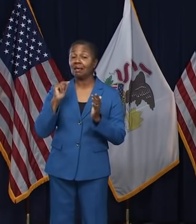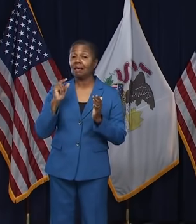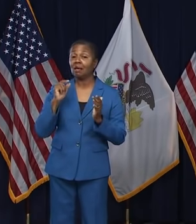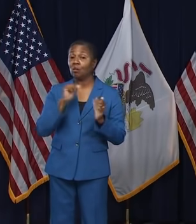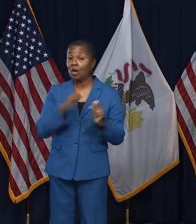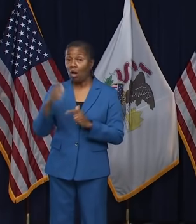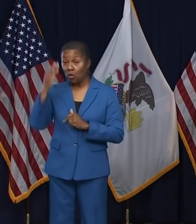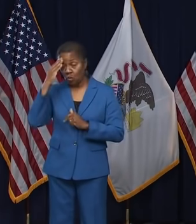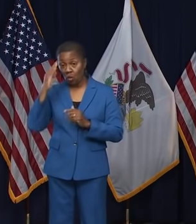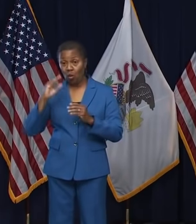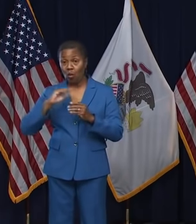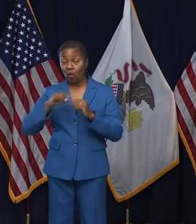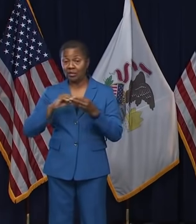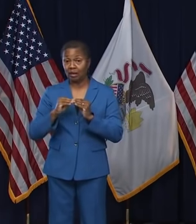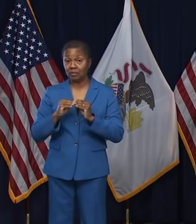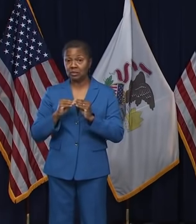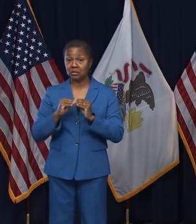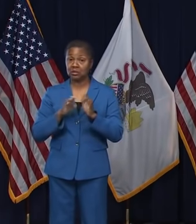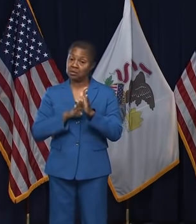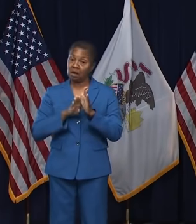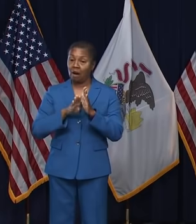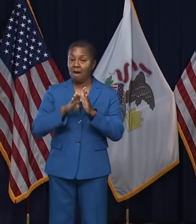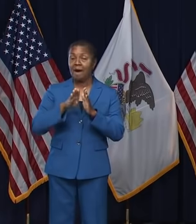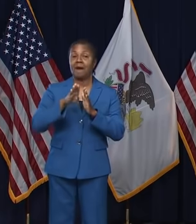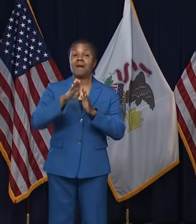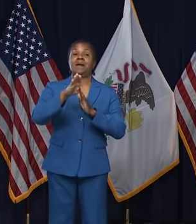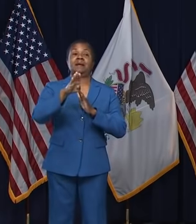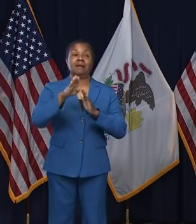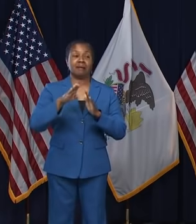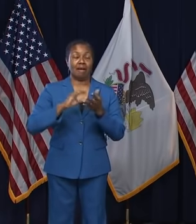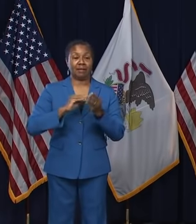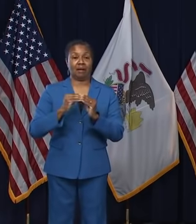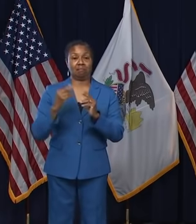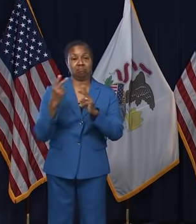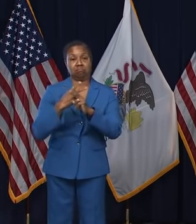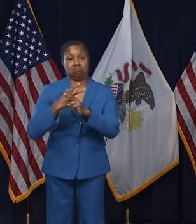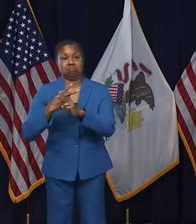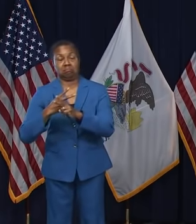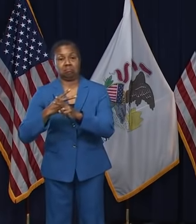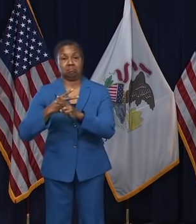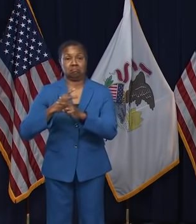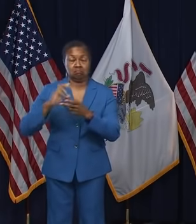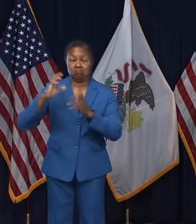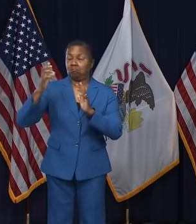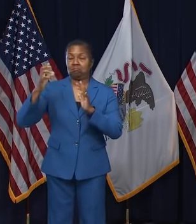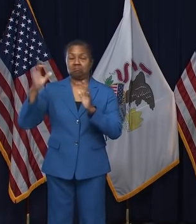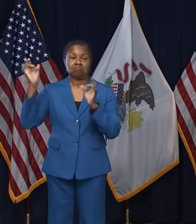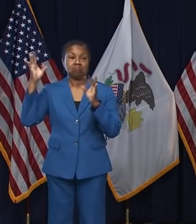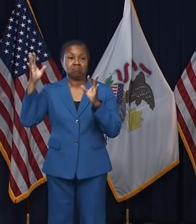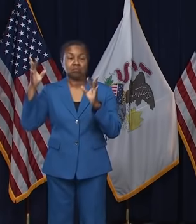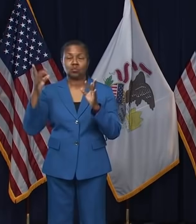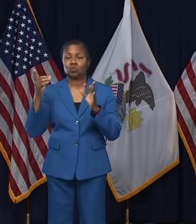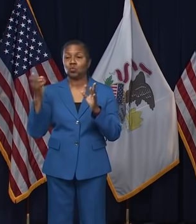something like that. But again I think we're all we all know